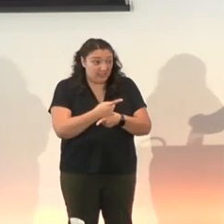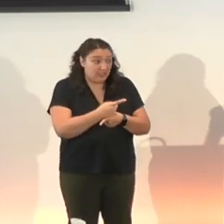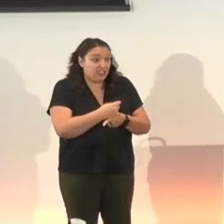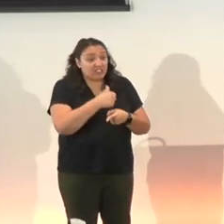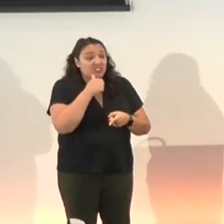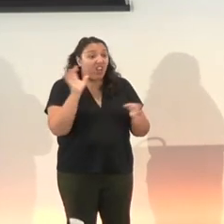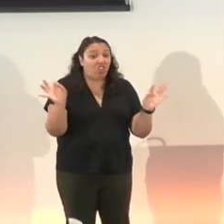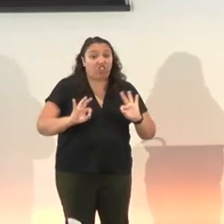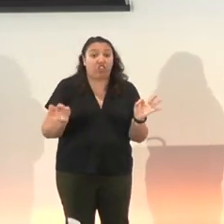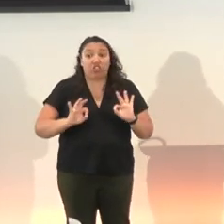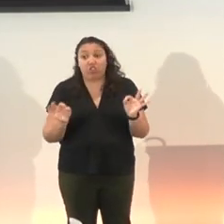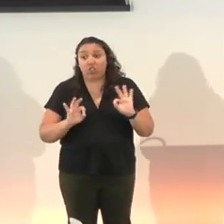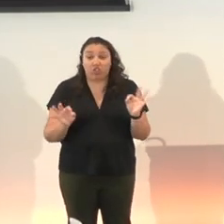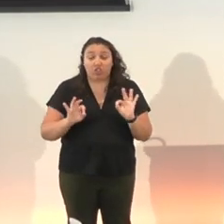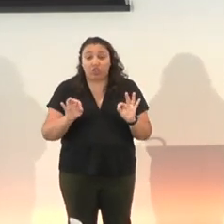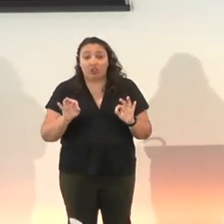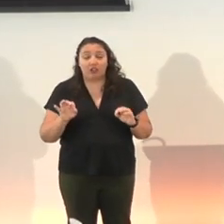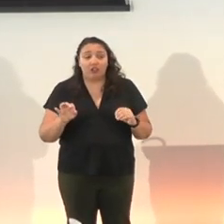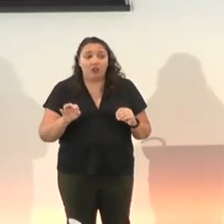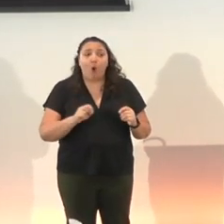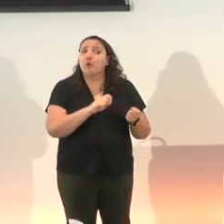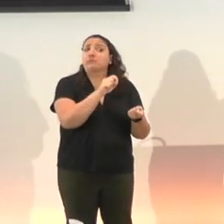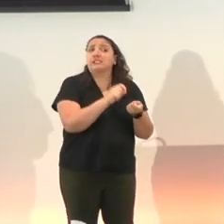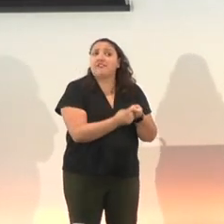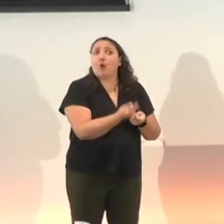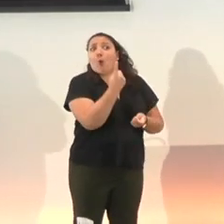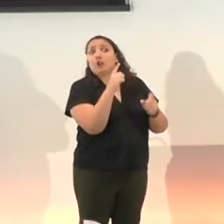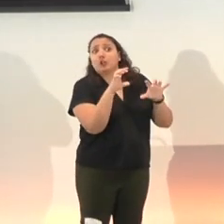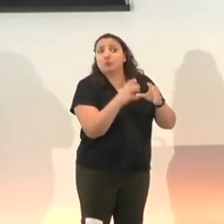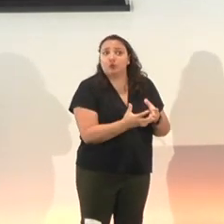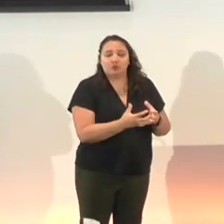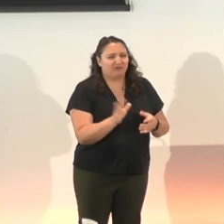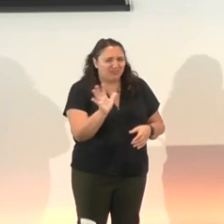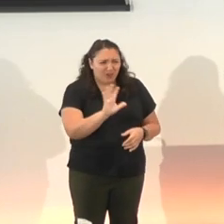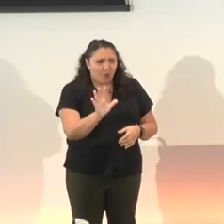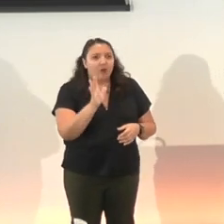thing and not specific to communities where we are both at once worried about data, where it goes,